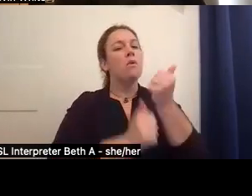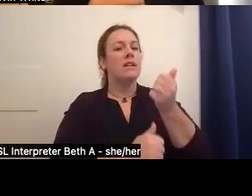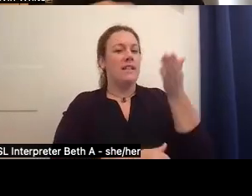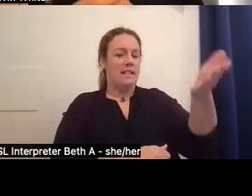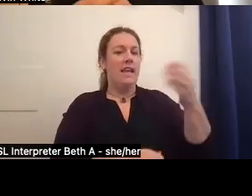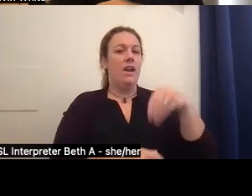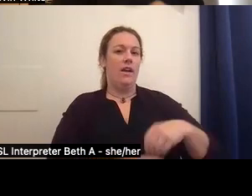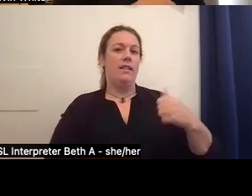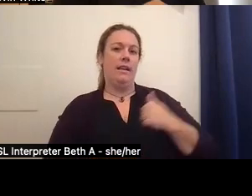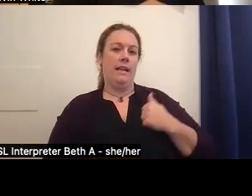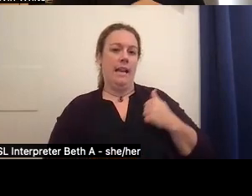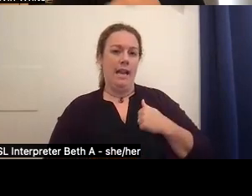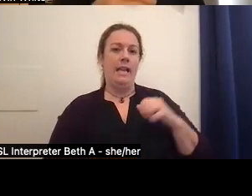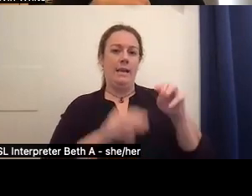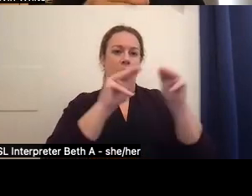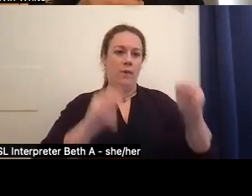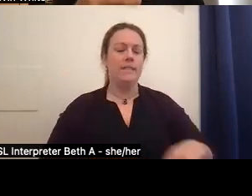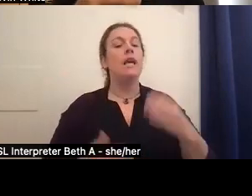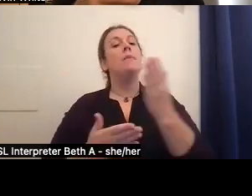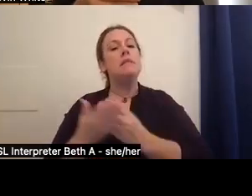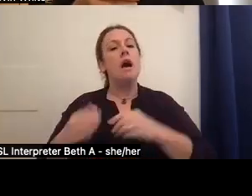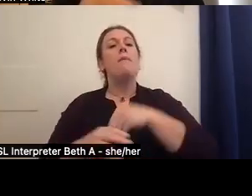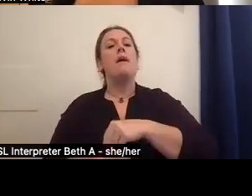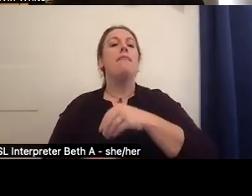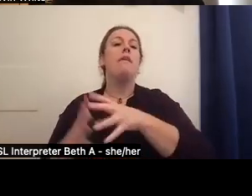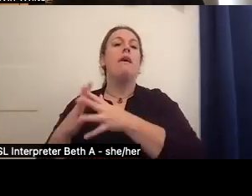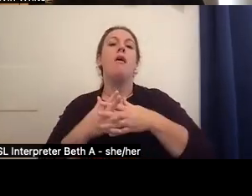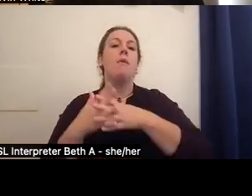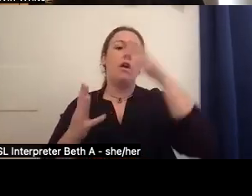but this is another one of those instances where uh academic gatekeeping